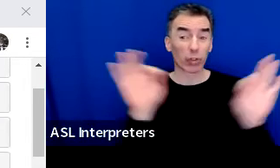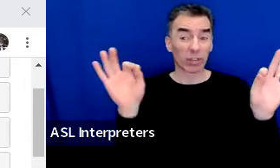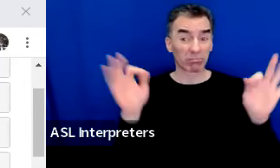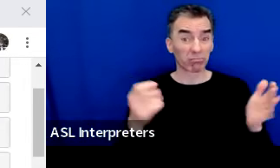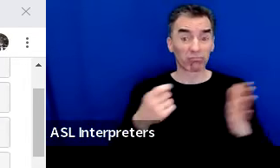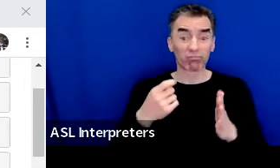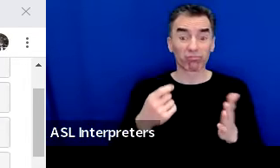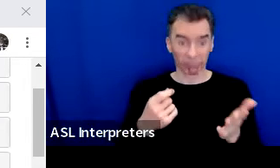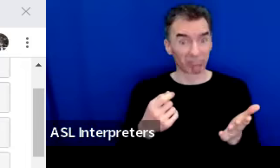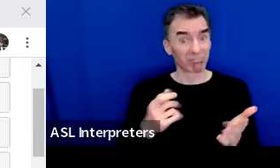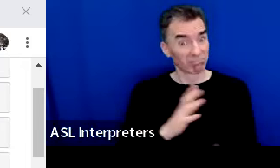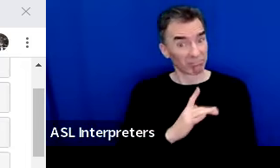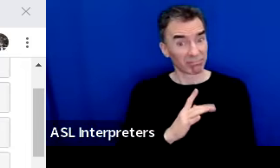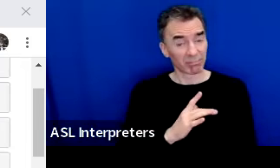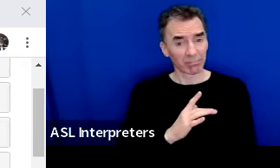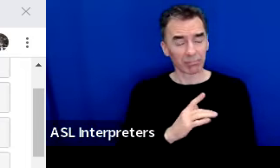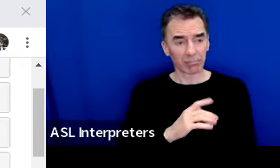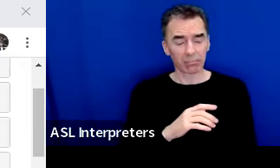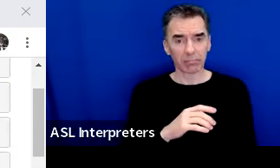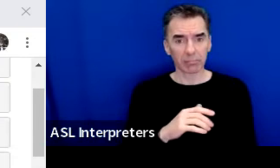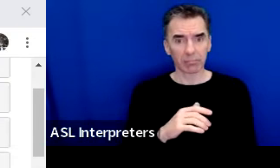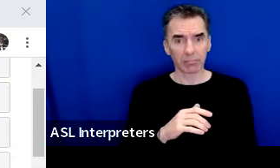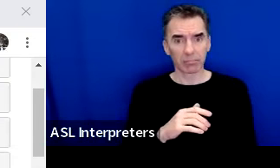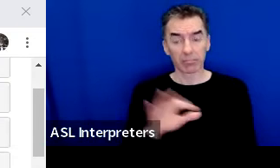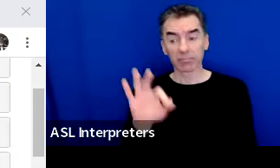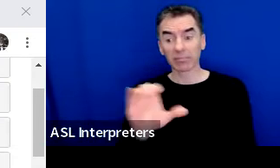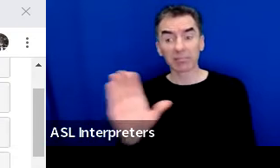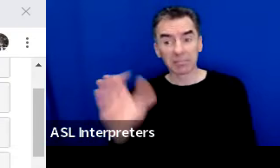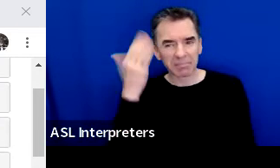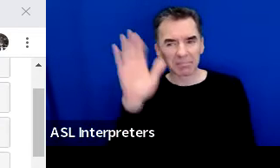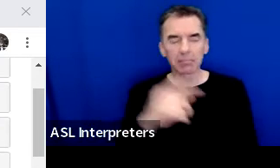Tahoe, I'm not sure exactly about Fresno, that Tahoe. We often cut poverty with a view.